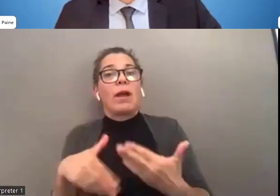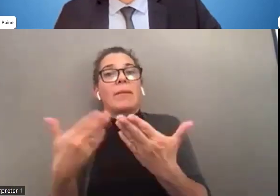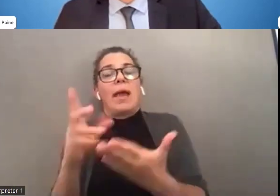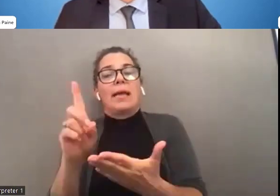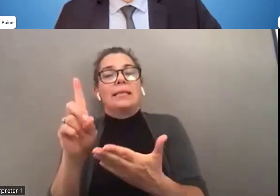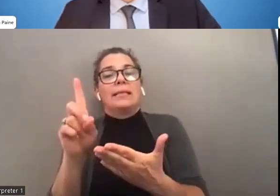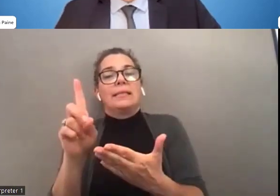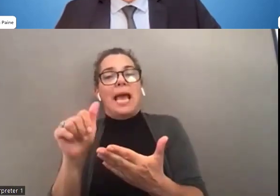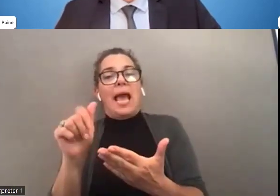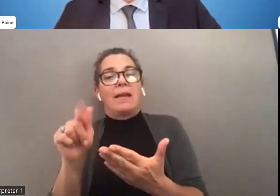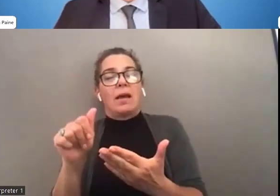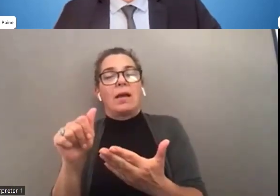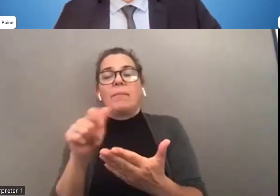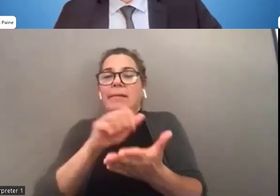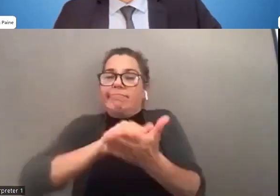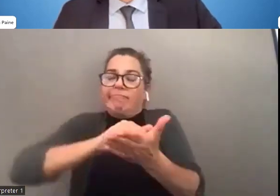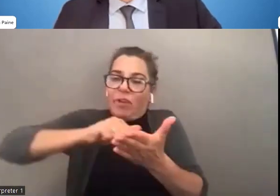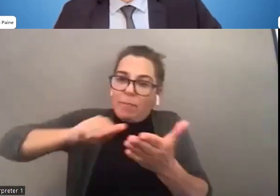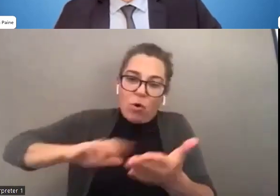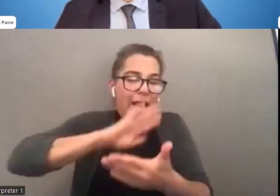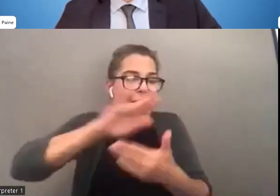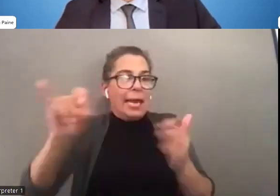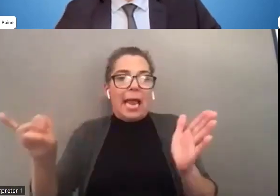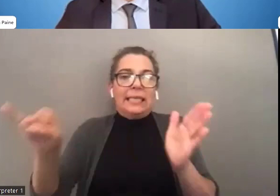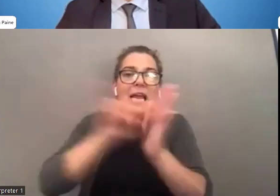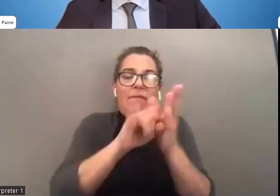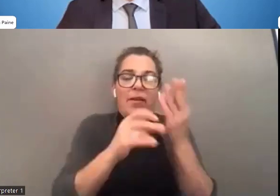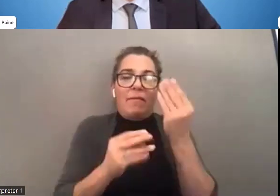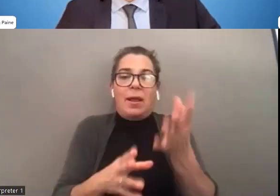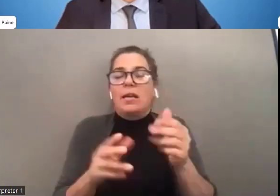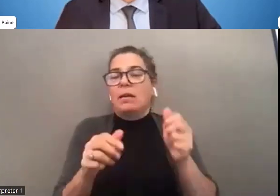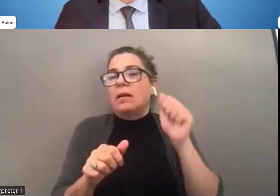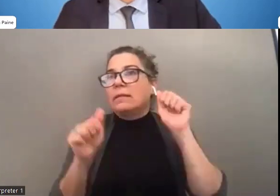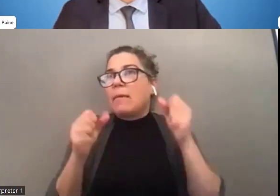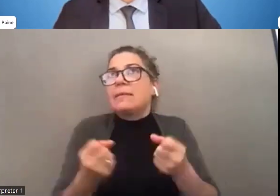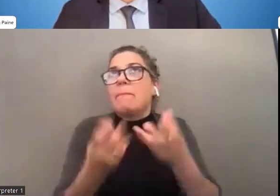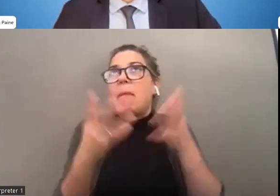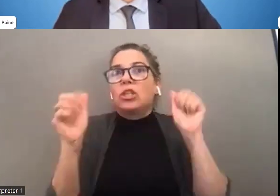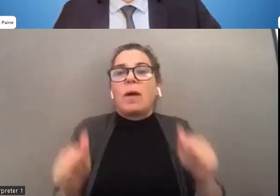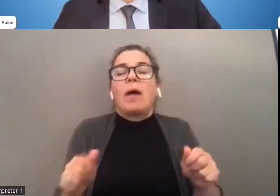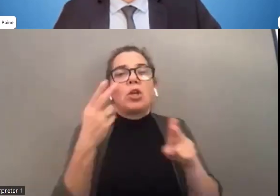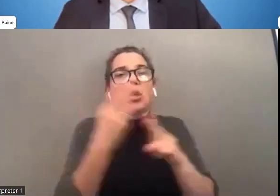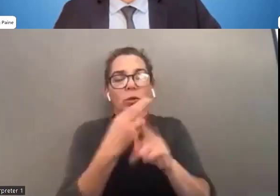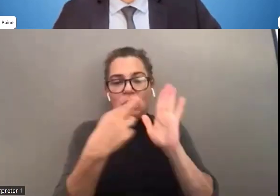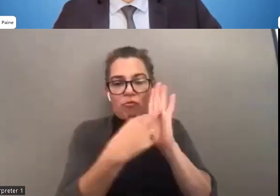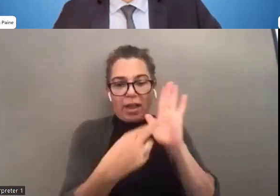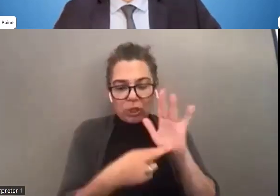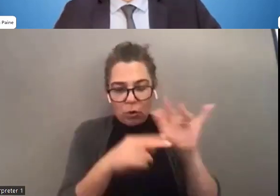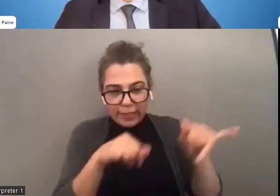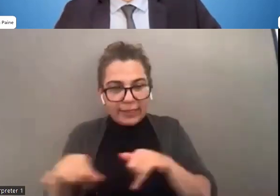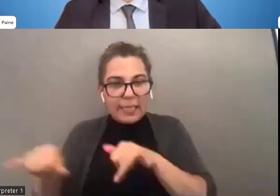to the greatest extent possible using the actual regulatory standard stated in the Common Rule